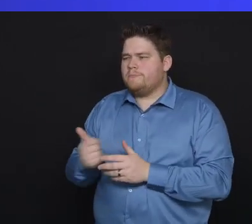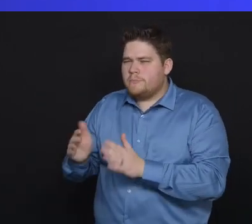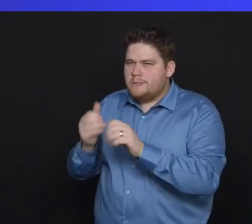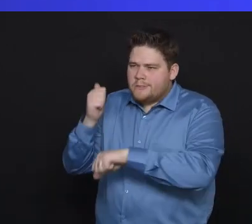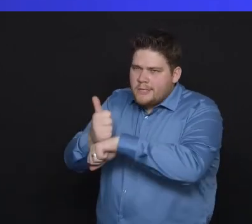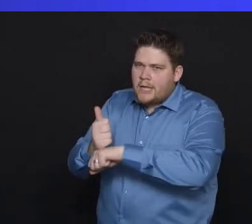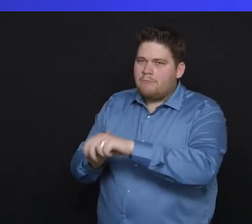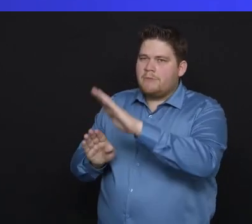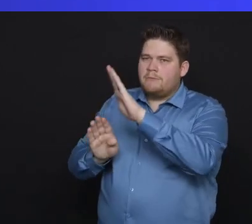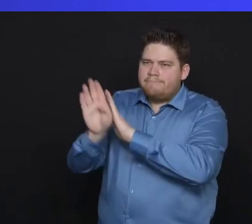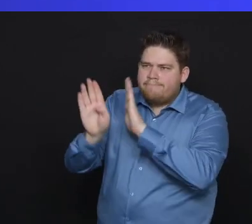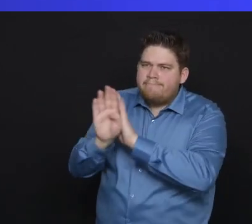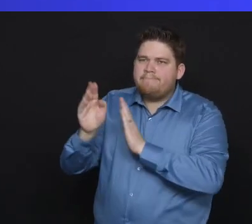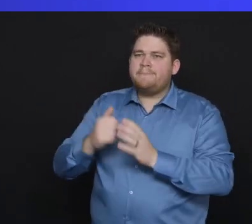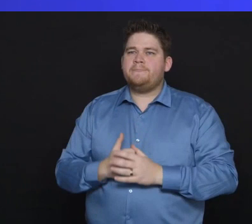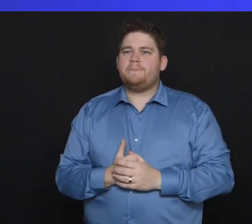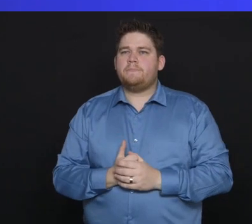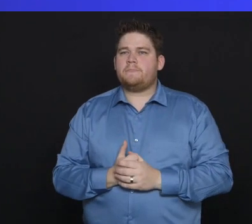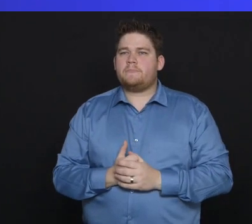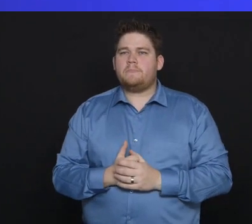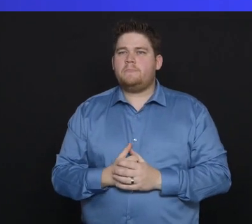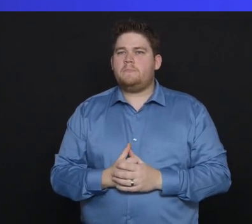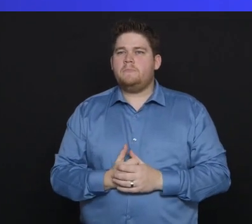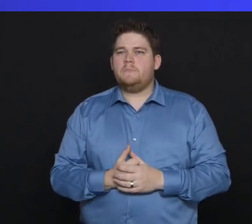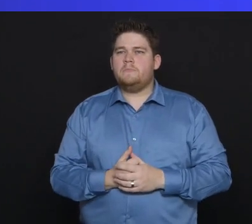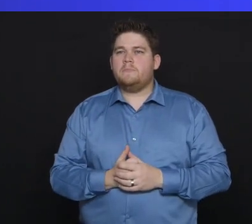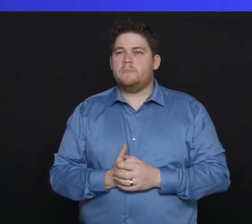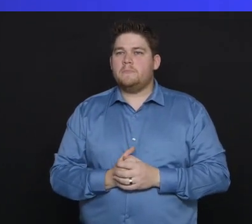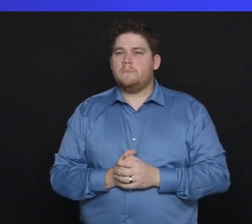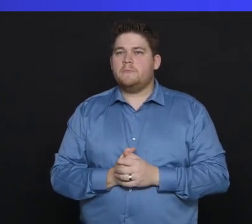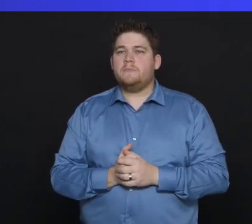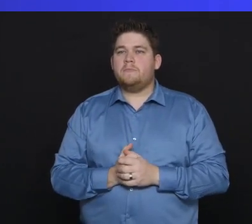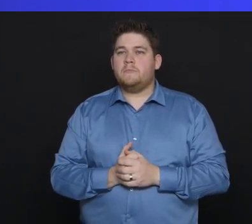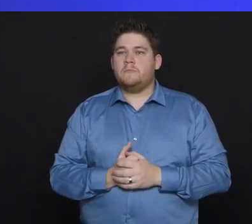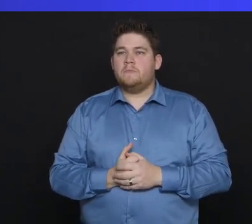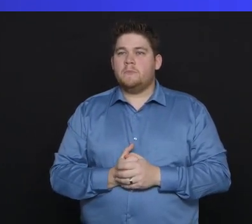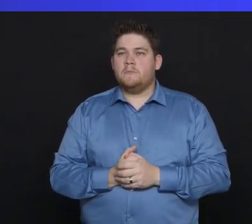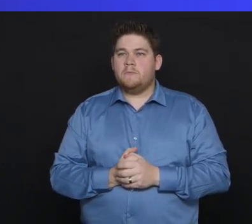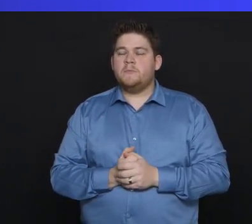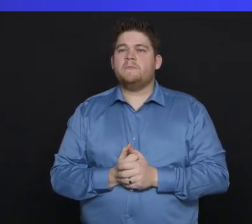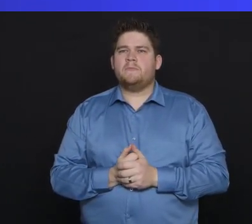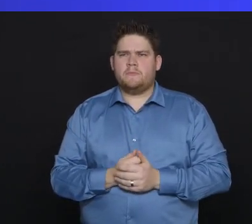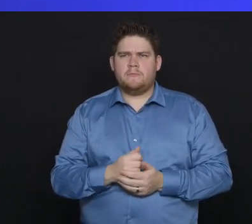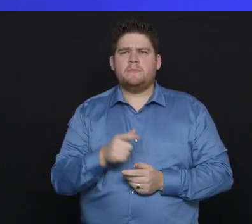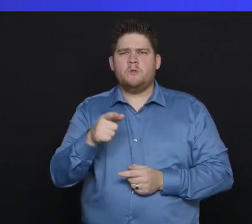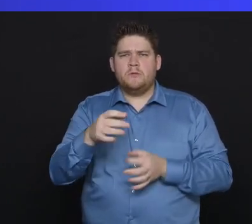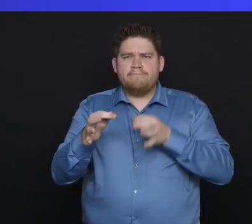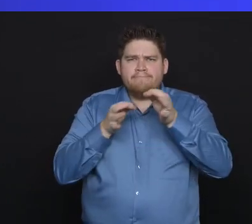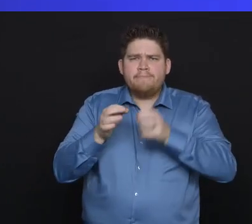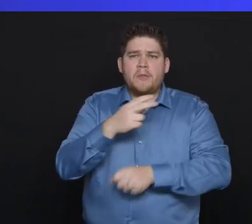off- off-site acute care have you heard back from all the municipalities as to what spaces are